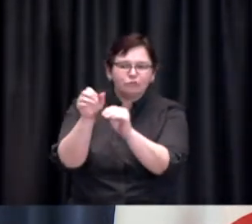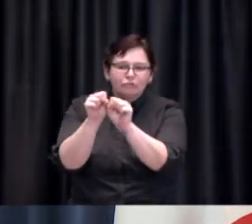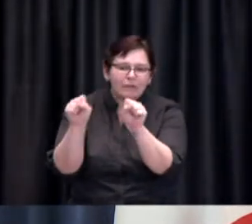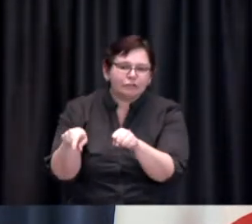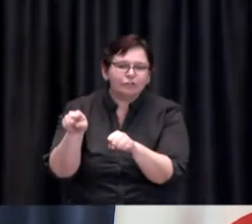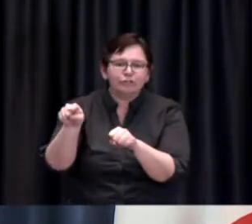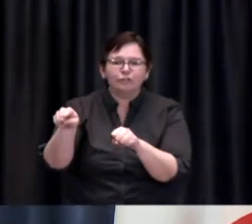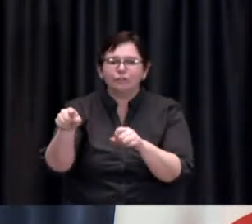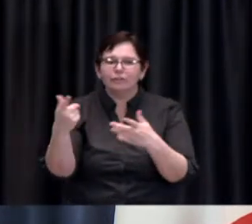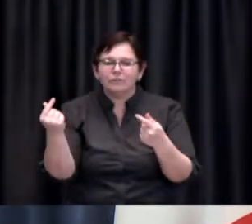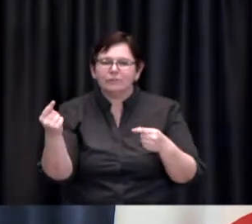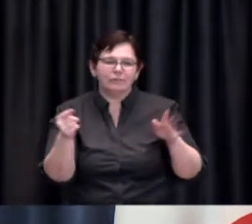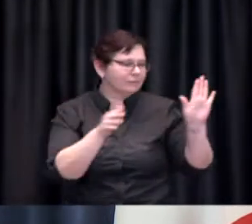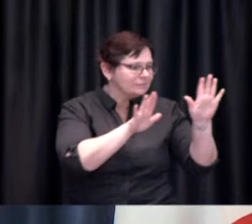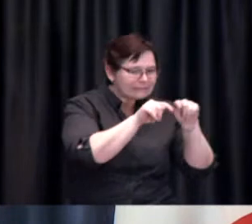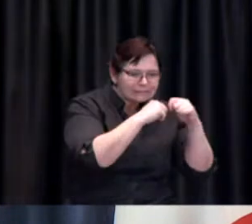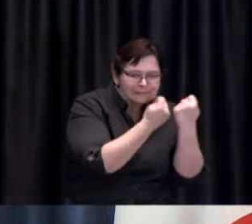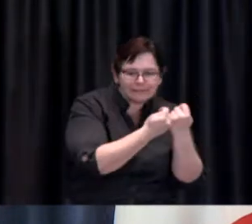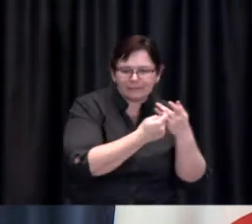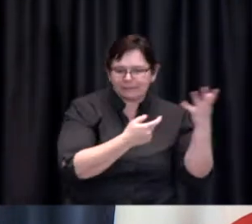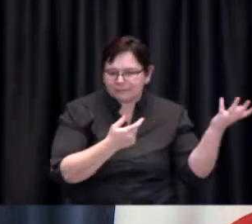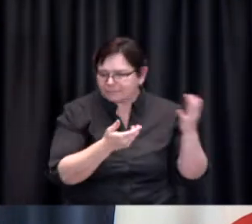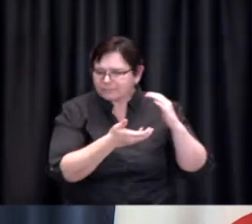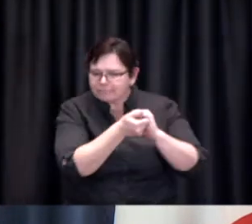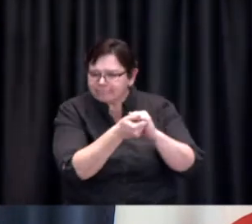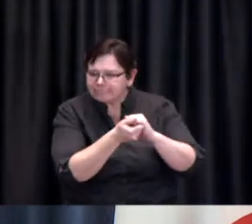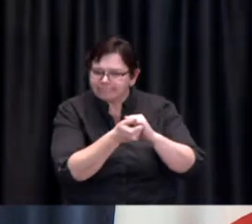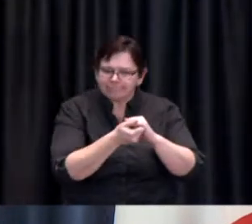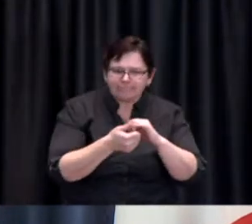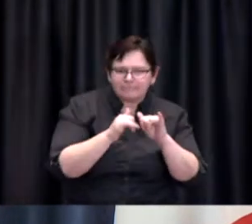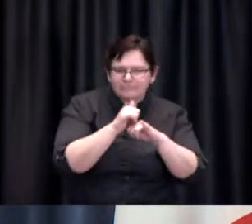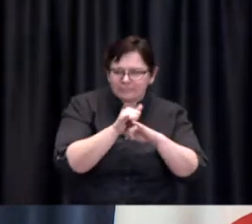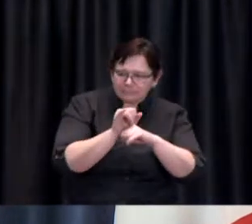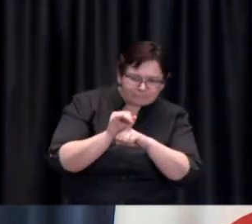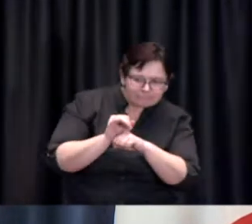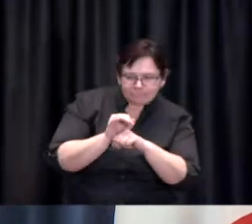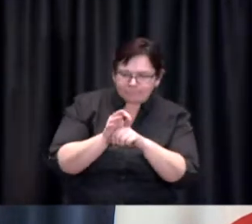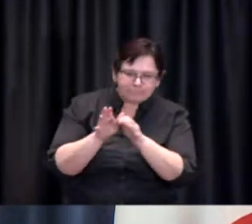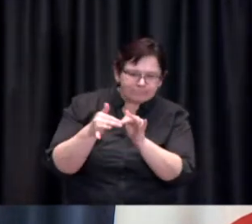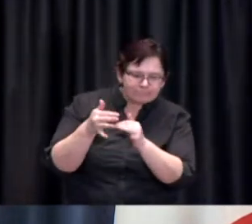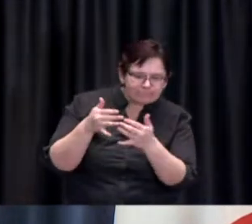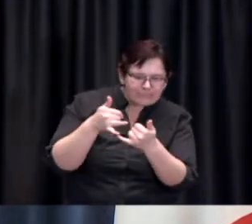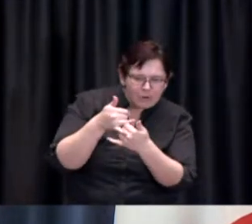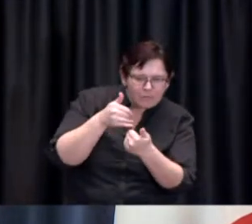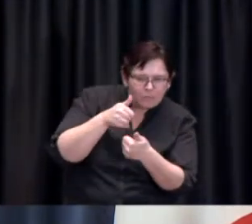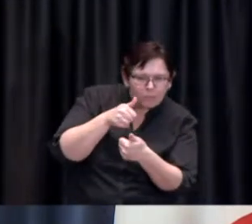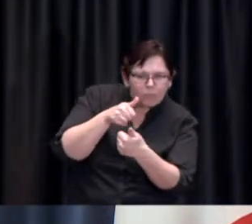Shelter, Support and Housing Administration how do we best provide or for an environment